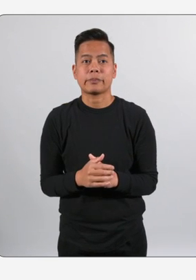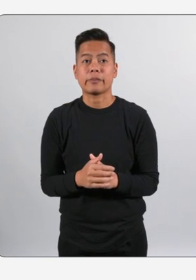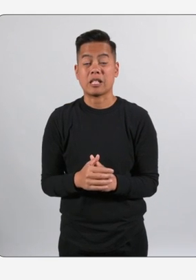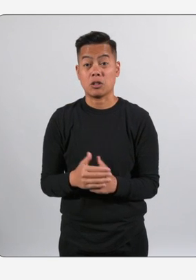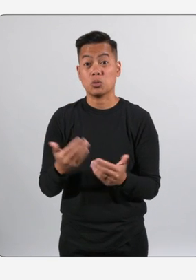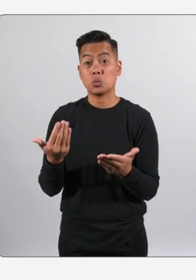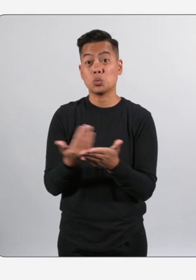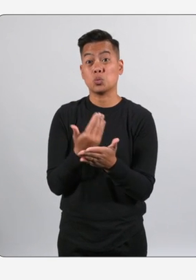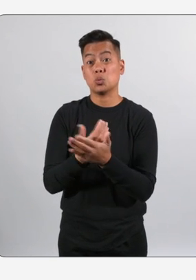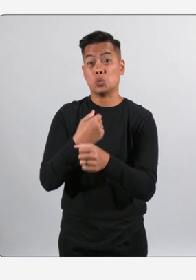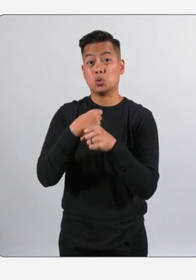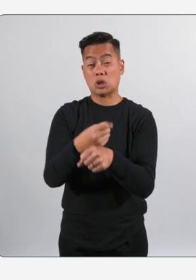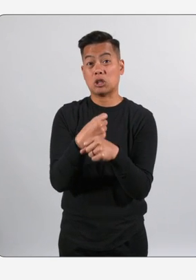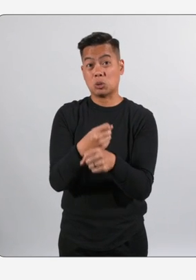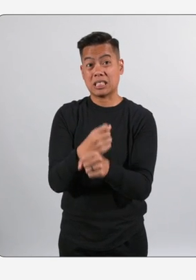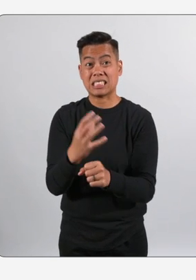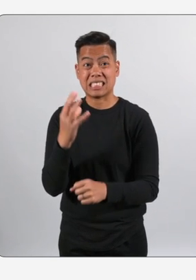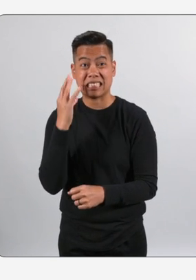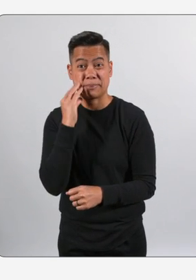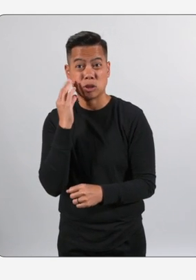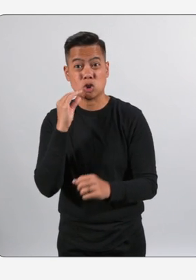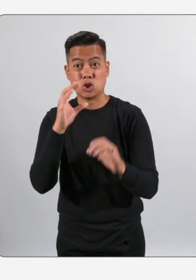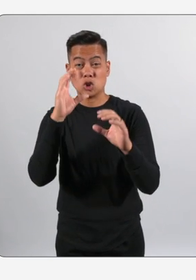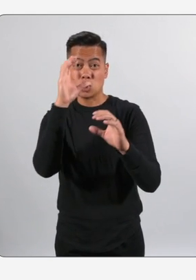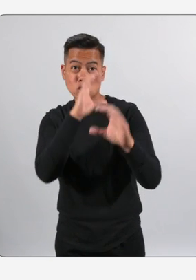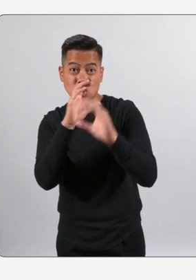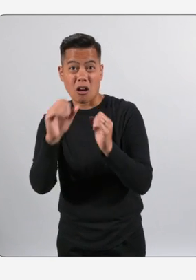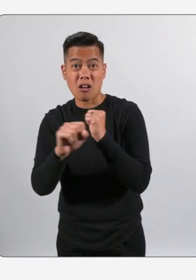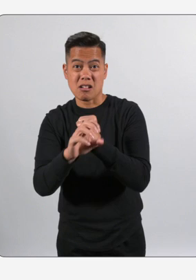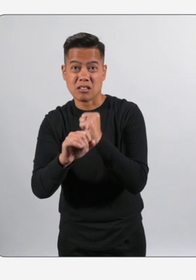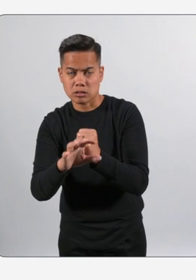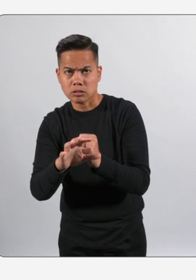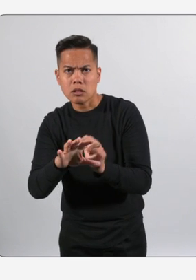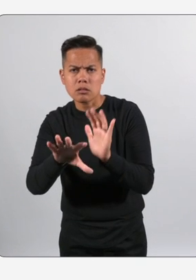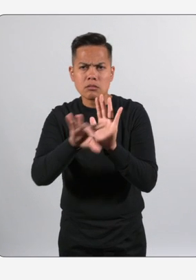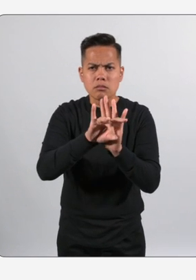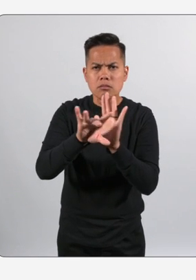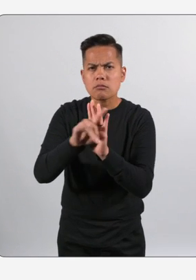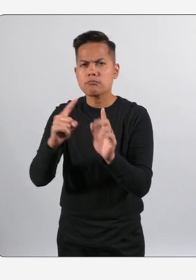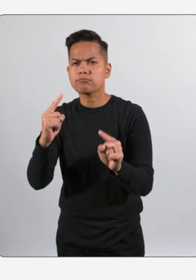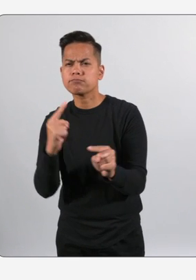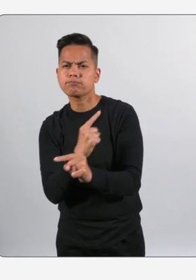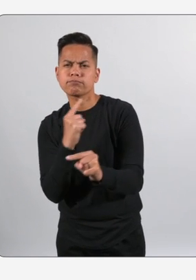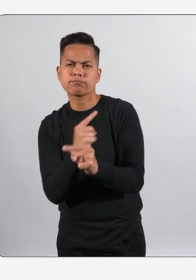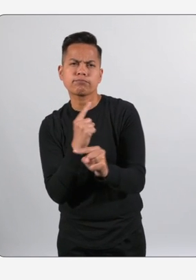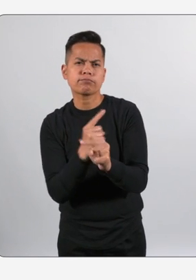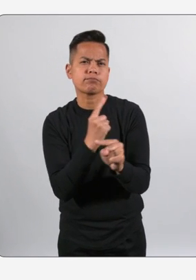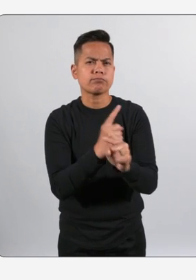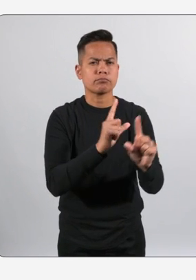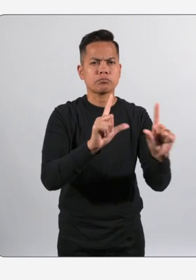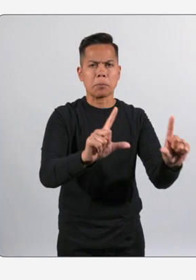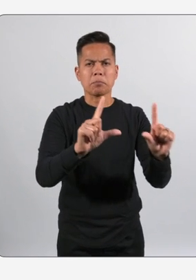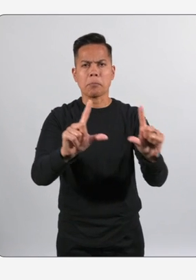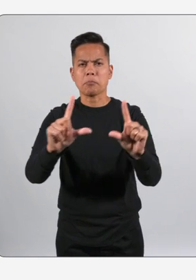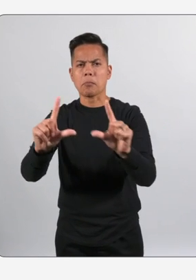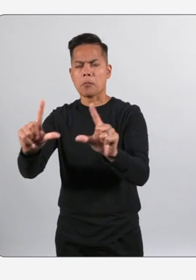experience, Search ads will continue to appear in dedicated ad slots throughout the page, and you will hear more about it